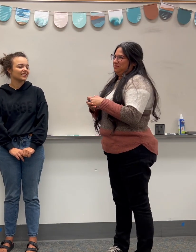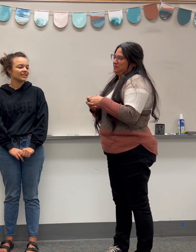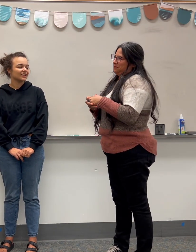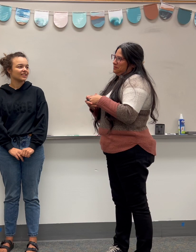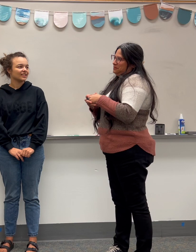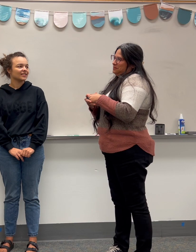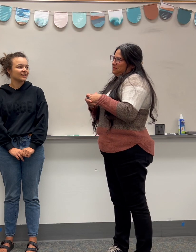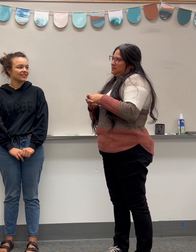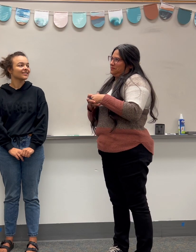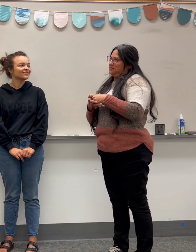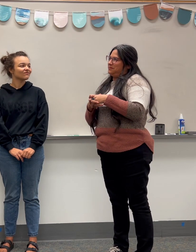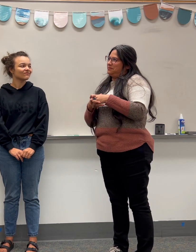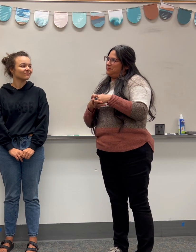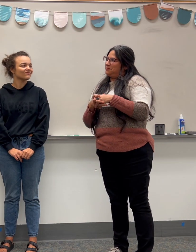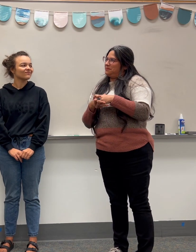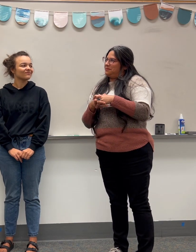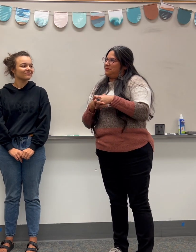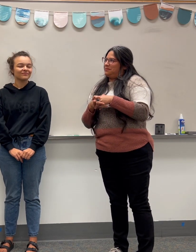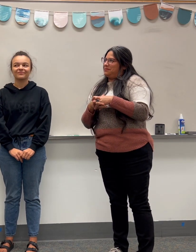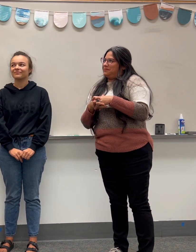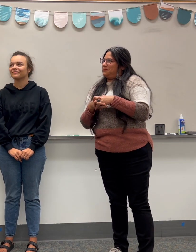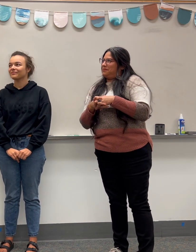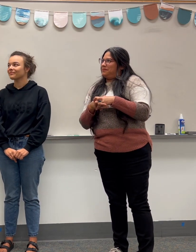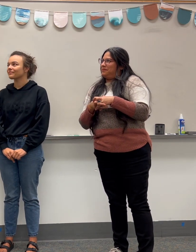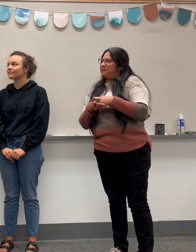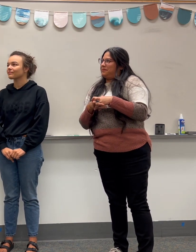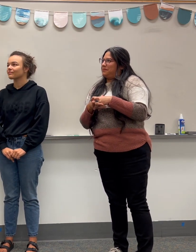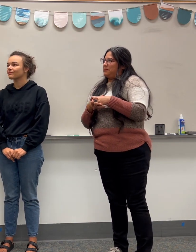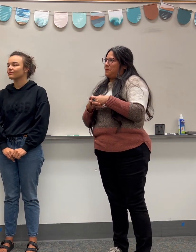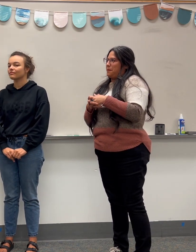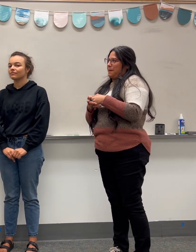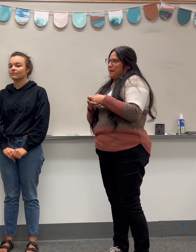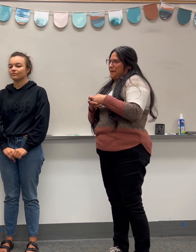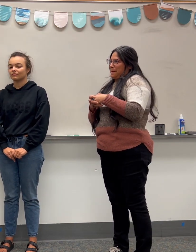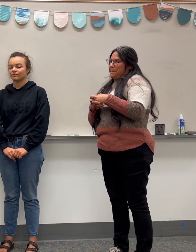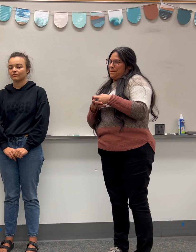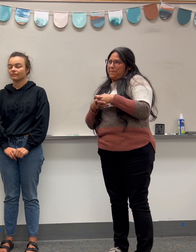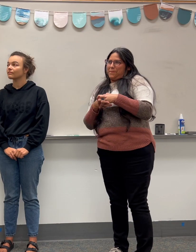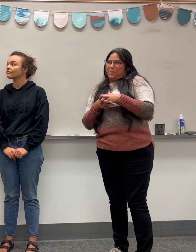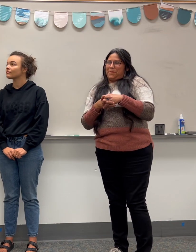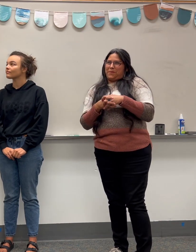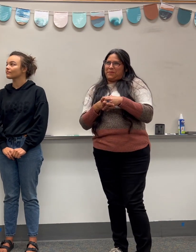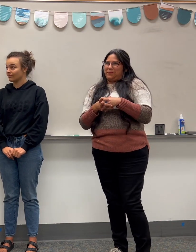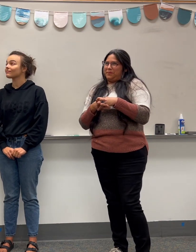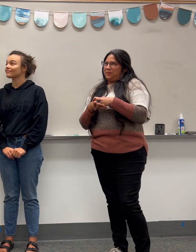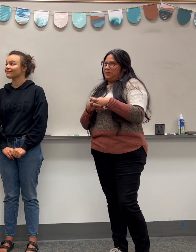way I'd be looking more at the camera perfect really kind of depends okay so um let's have you just move over to here and I'm going to move with the microphone and I'll be back